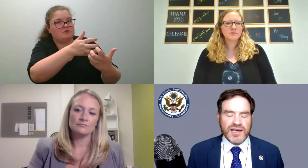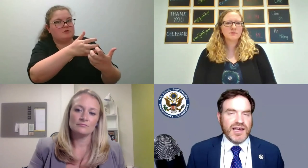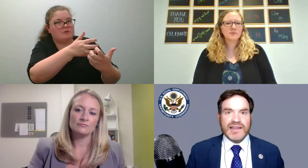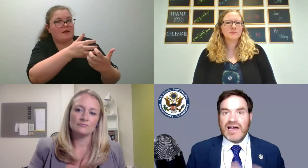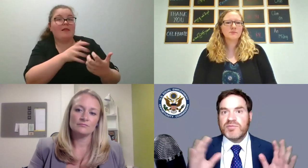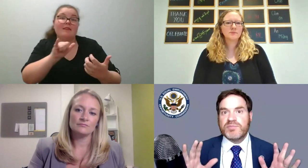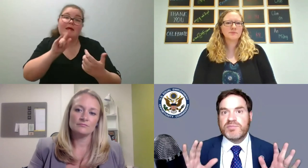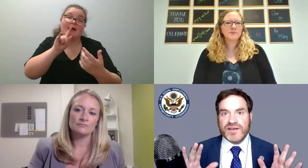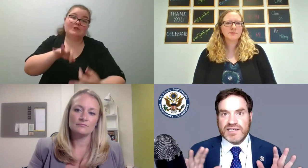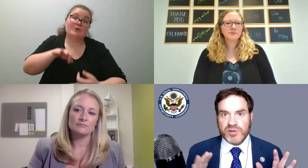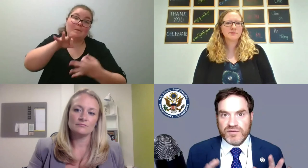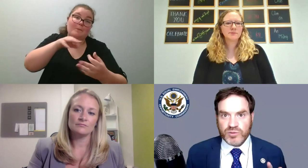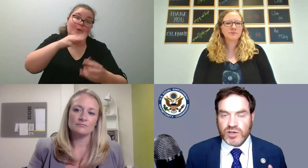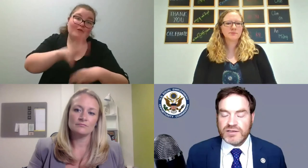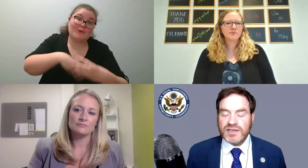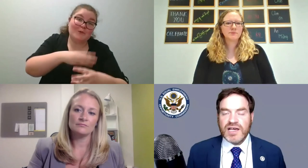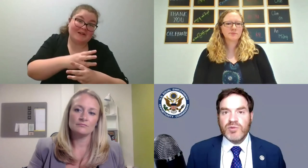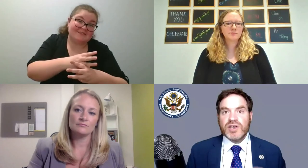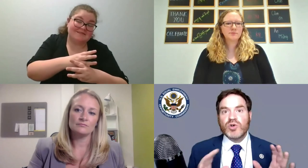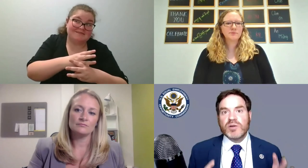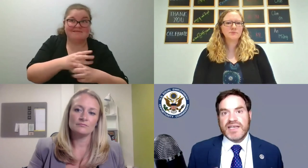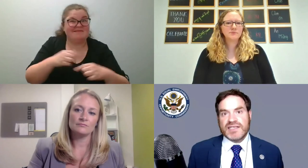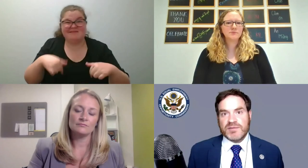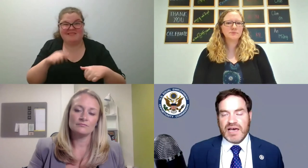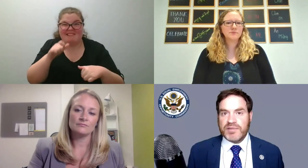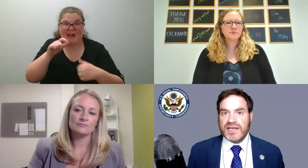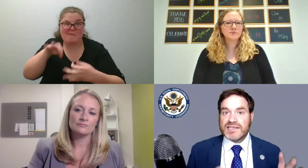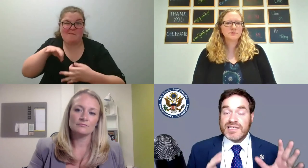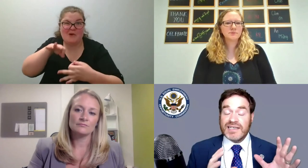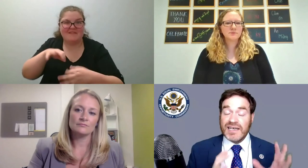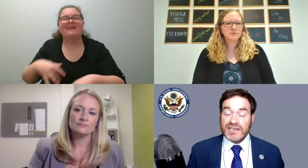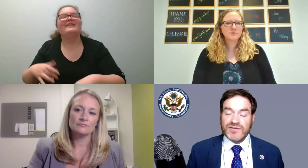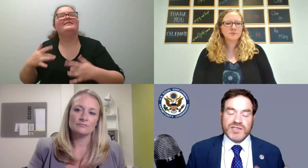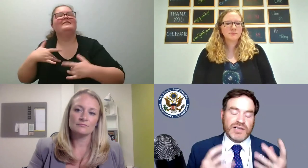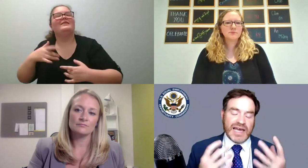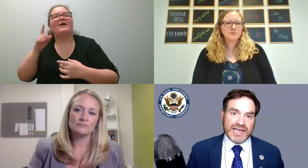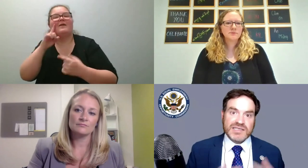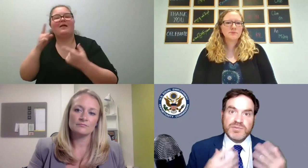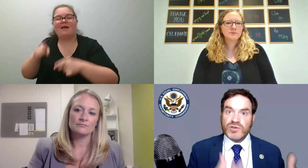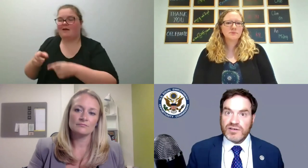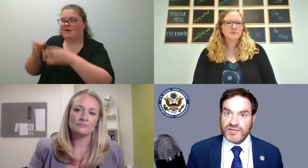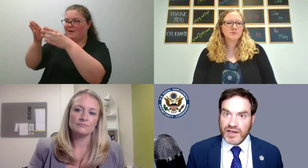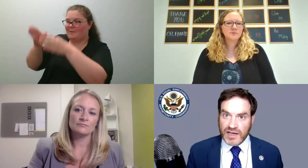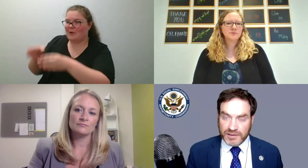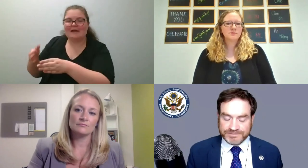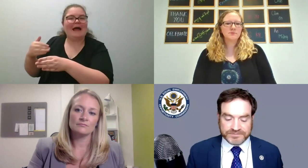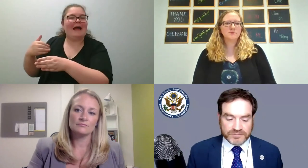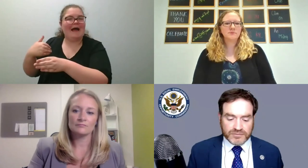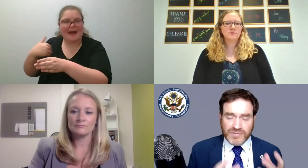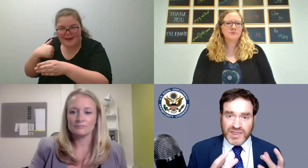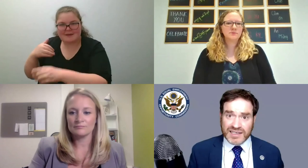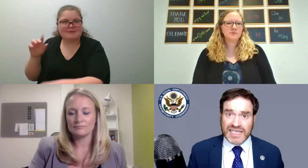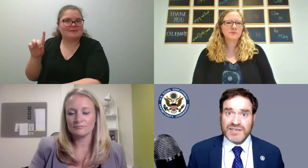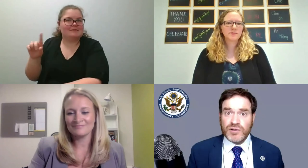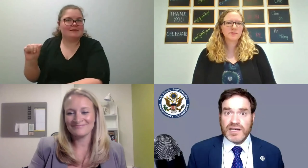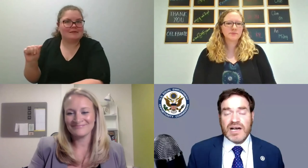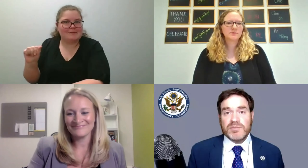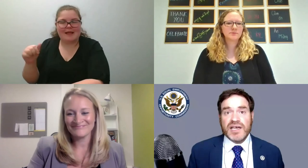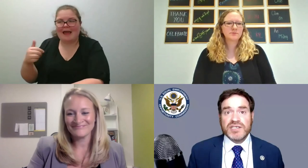And that would be perfect in a perfect world. What normally ends up happening is an individual has some sort of need for an accommodation,